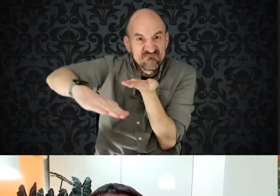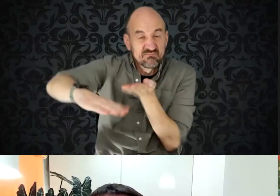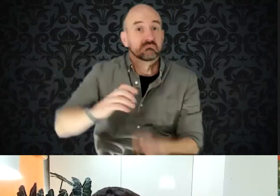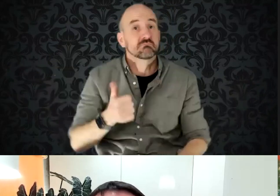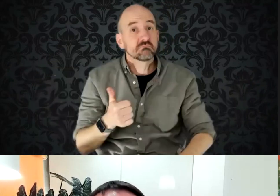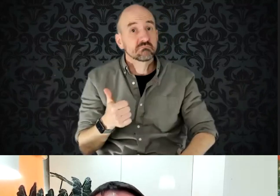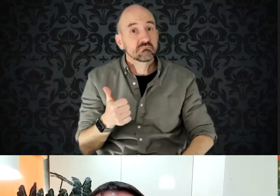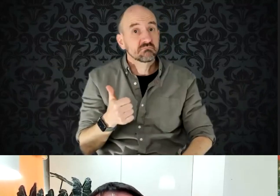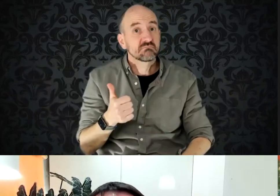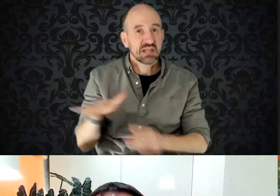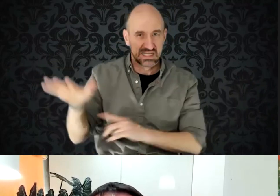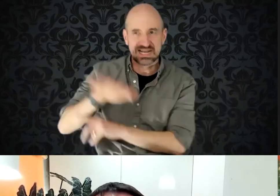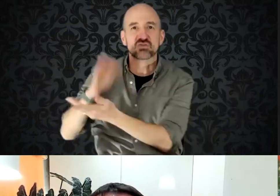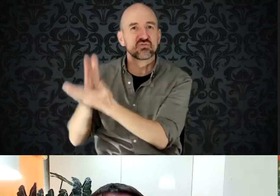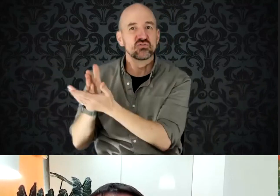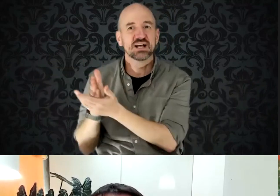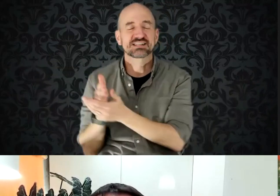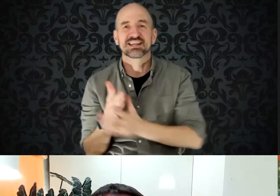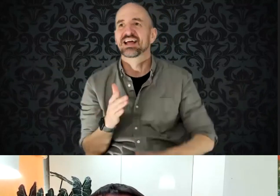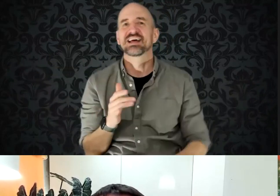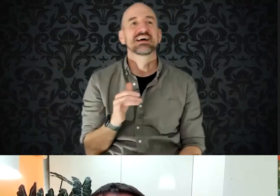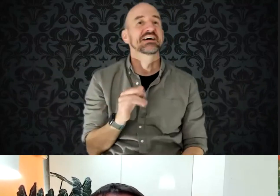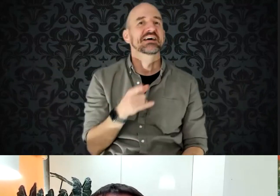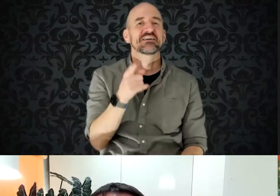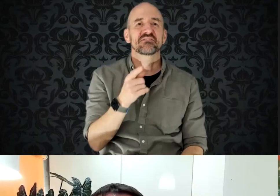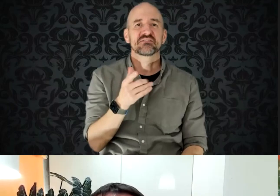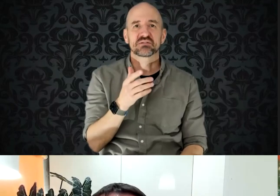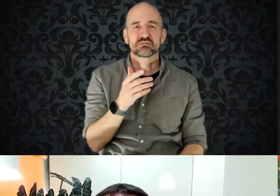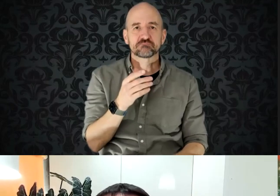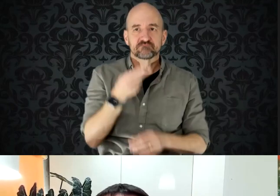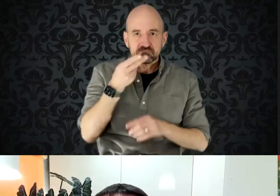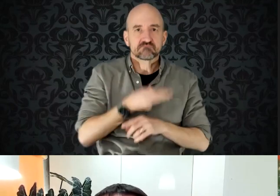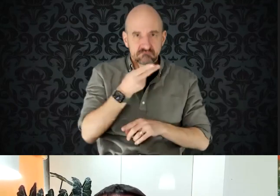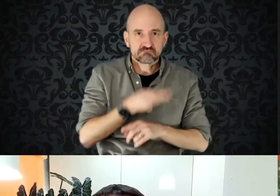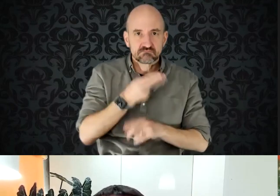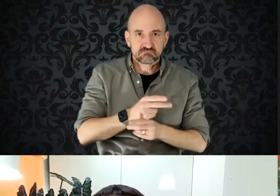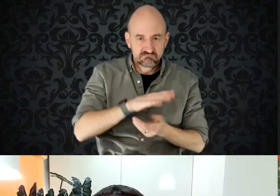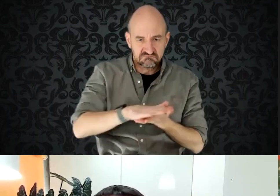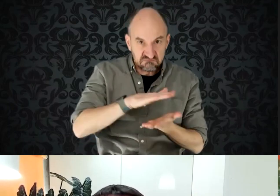binding gravel which is tiny, loose aggregate which gets rolled out with a wet roller and it